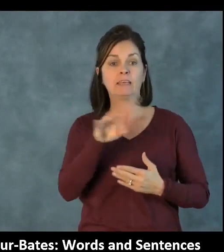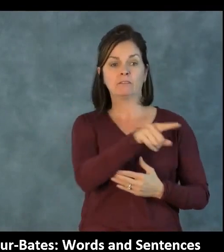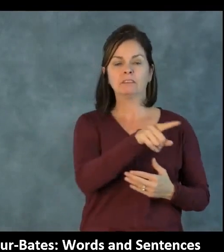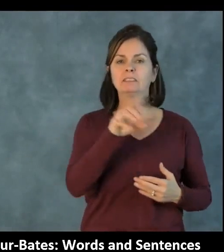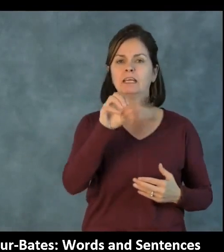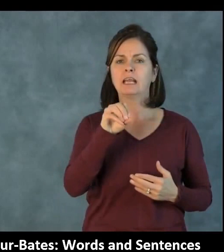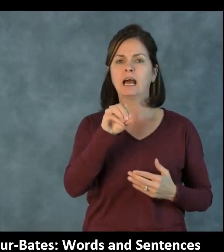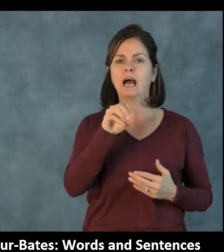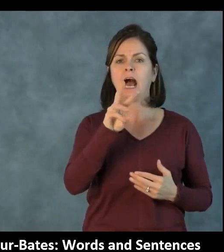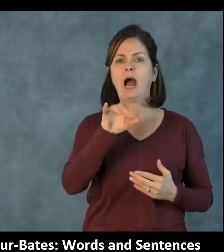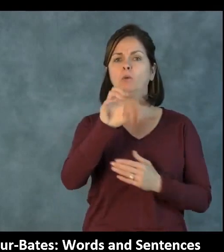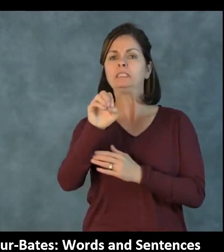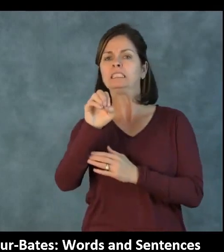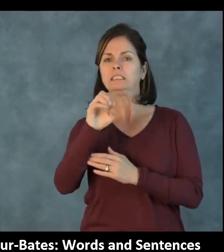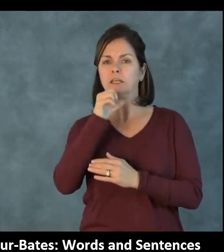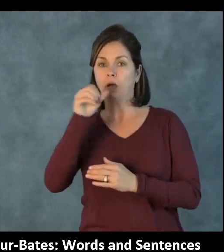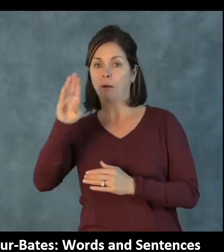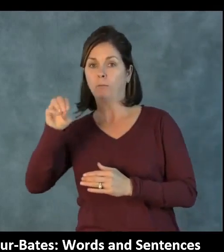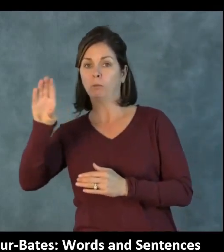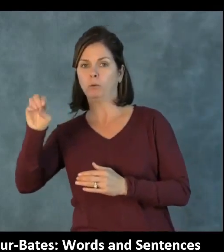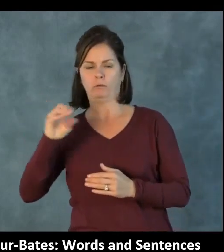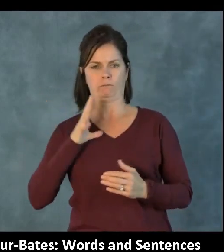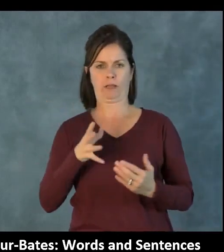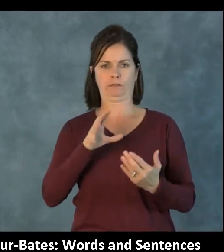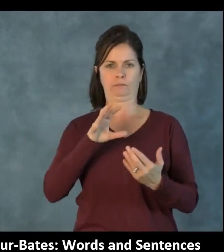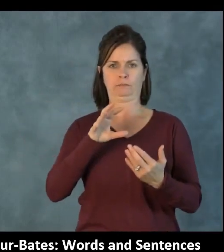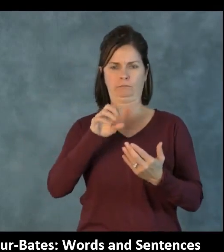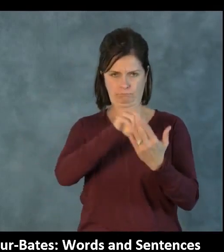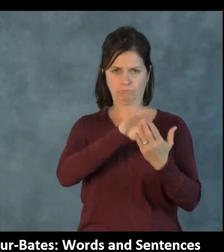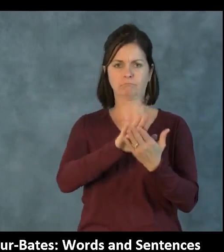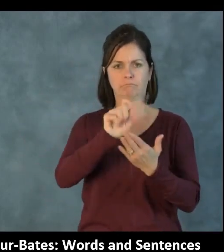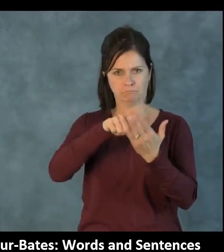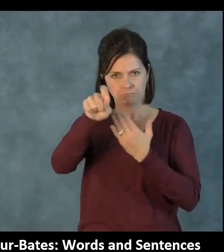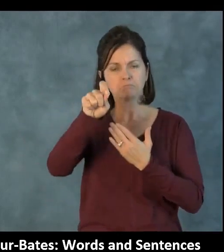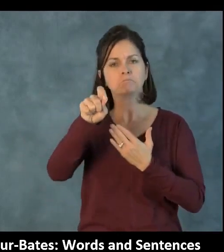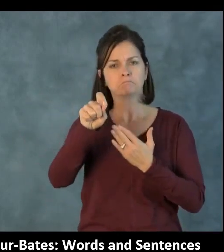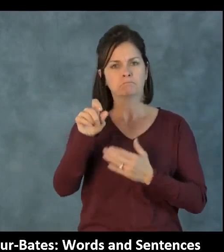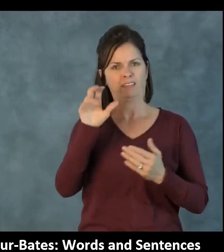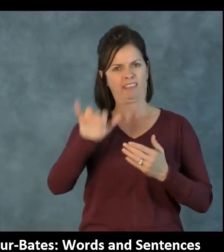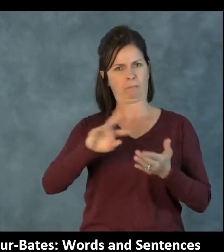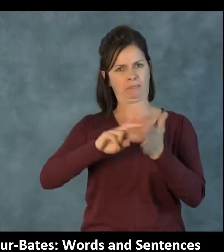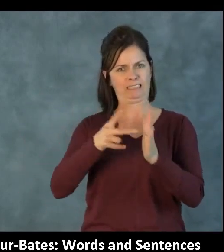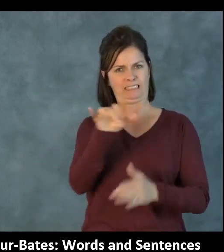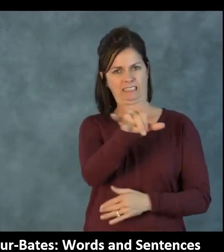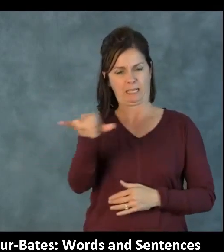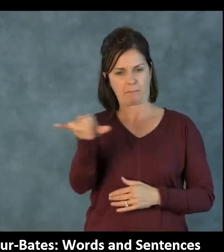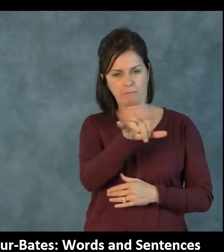Or if the child says "Owie", instead of saying "Boo Boo", that's OK to mark, as well.